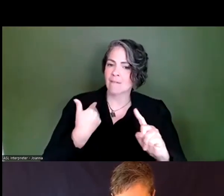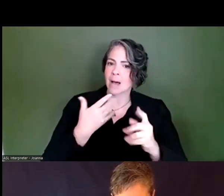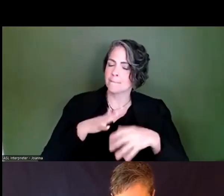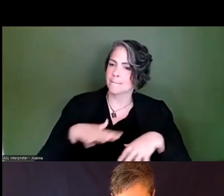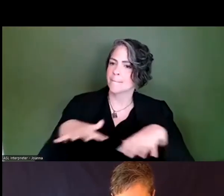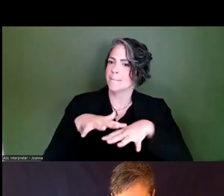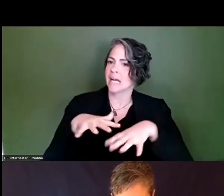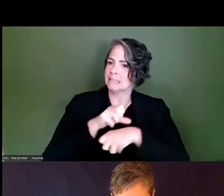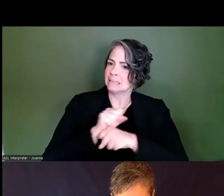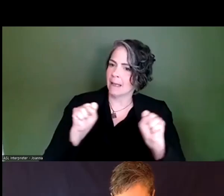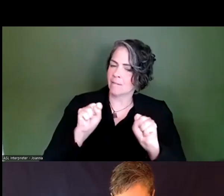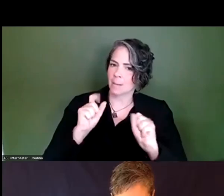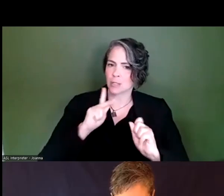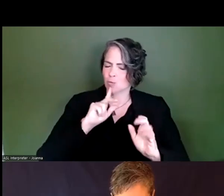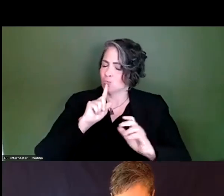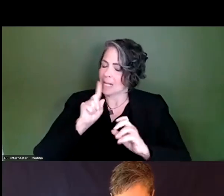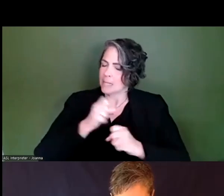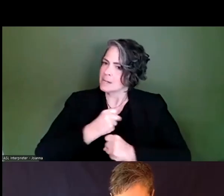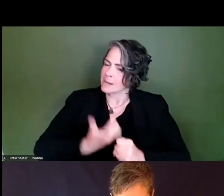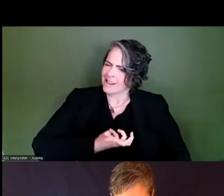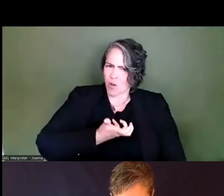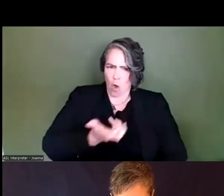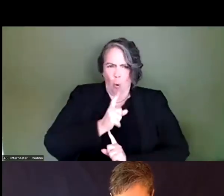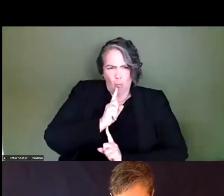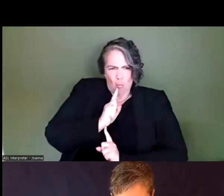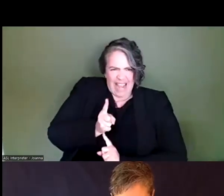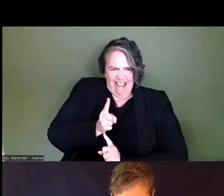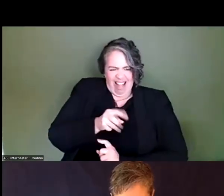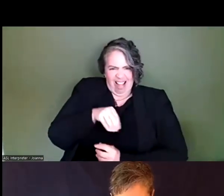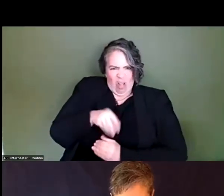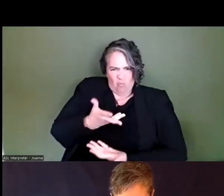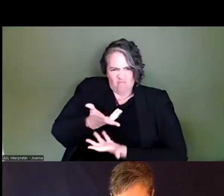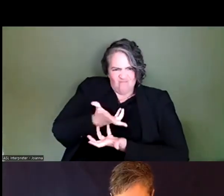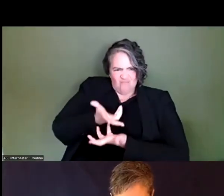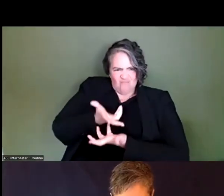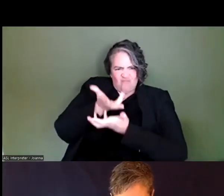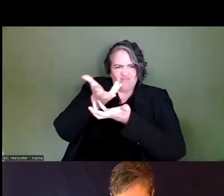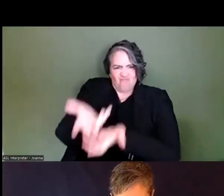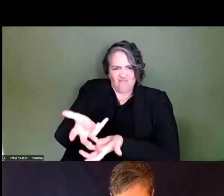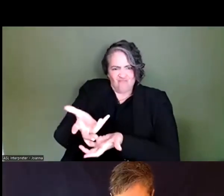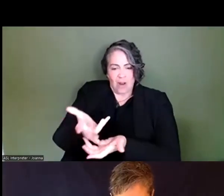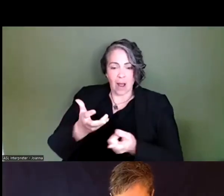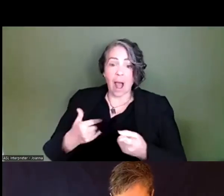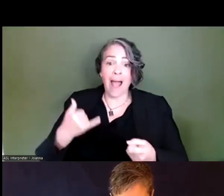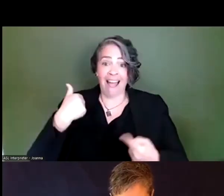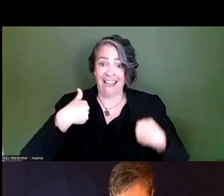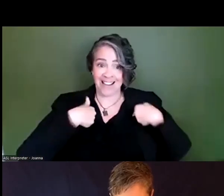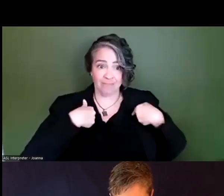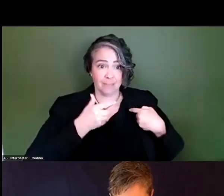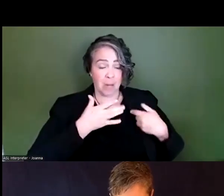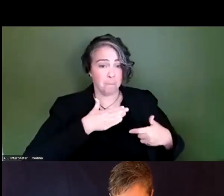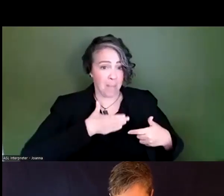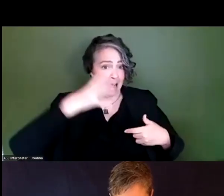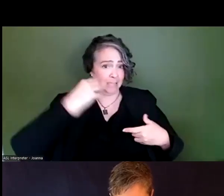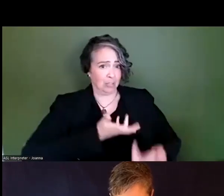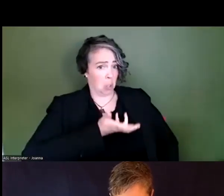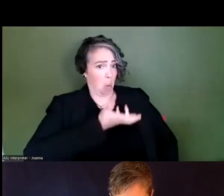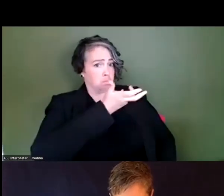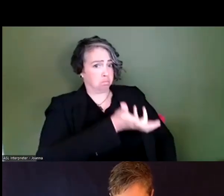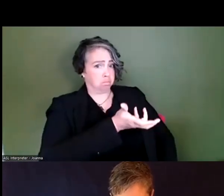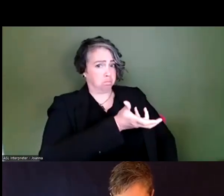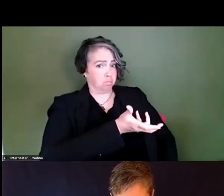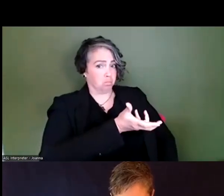going on and by, you know, sharing a little bit of our own experiences, it can help people to process